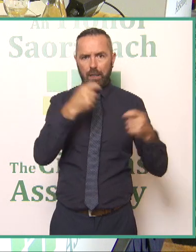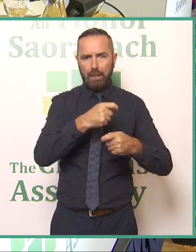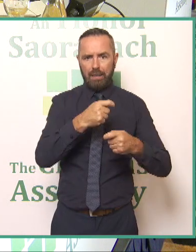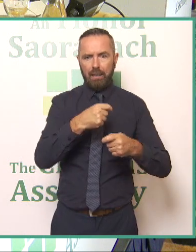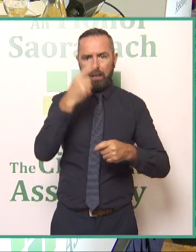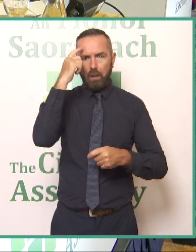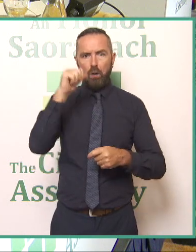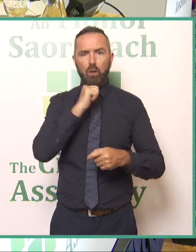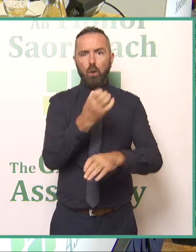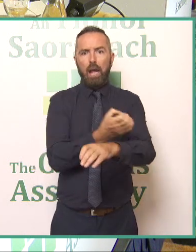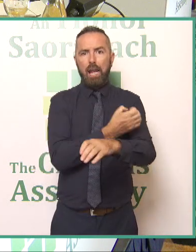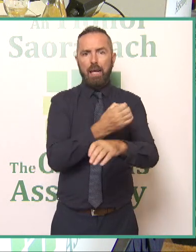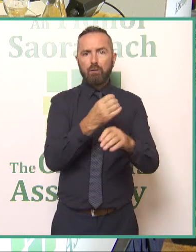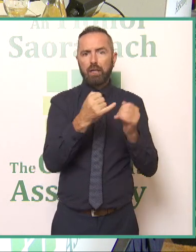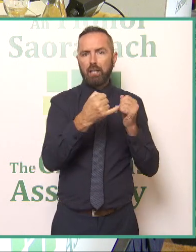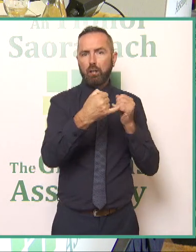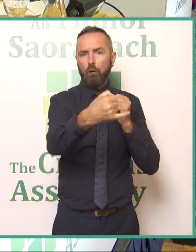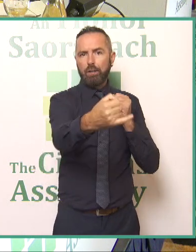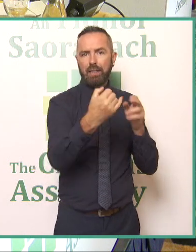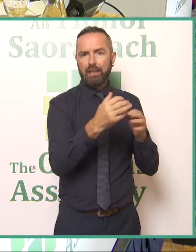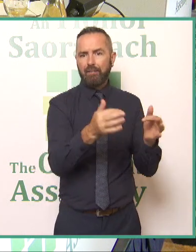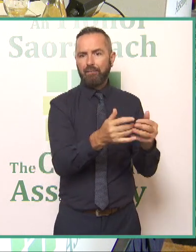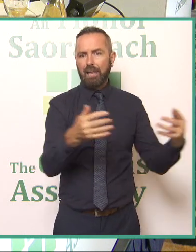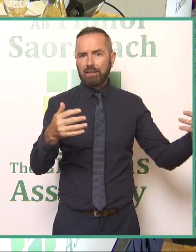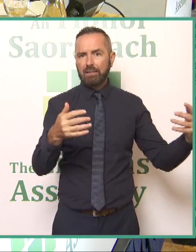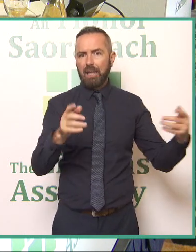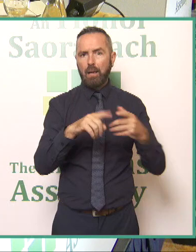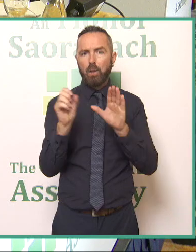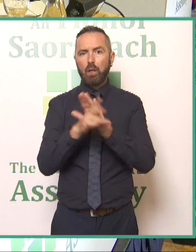defense and he said earlier was in productive land for the cows so all that stuff so you have shrink